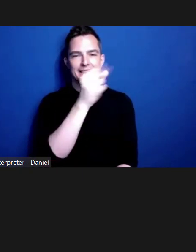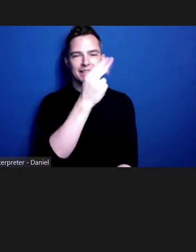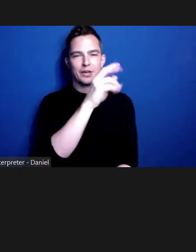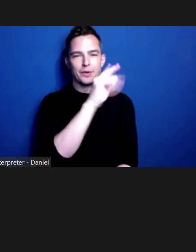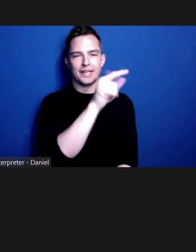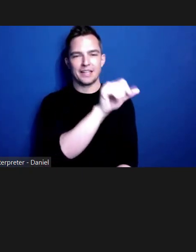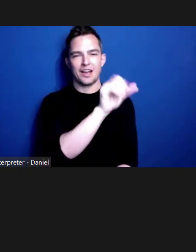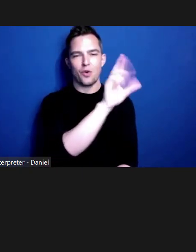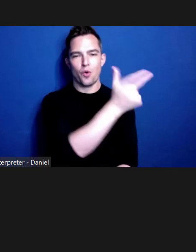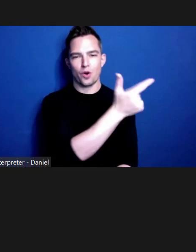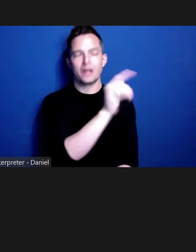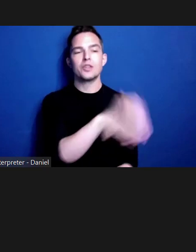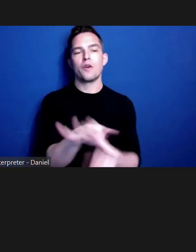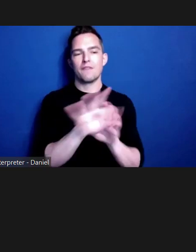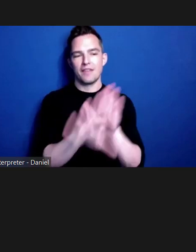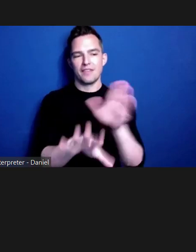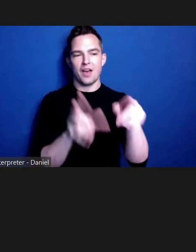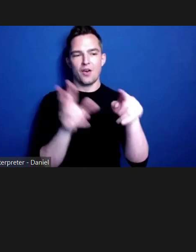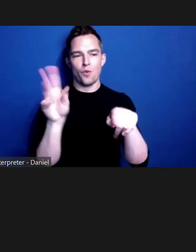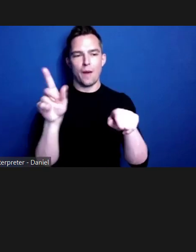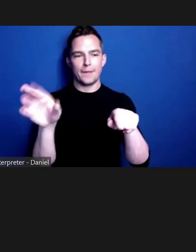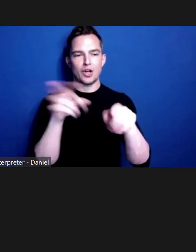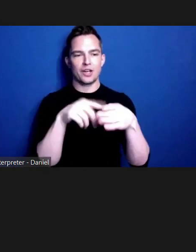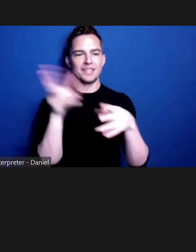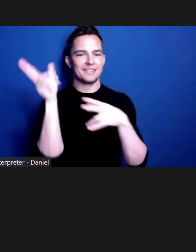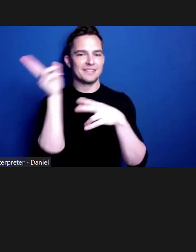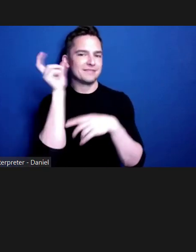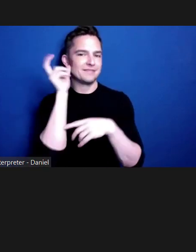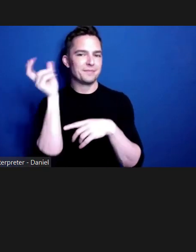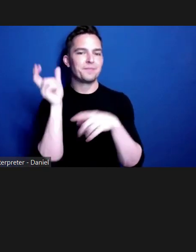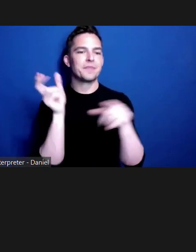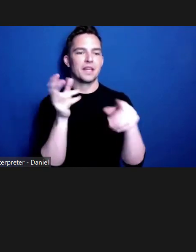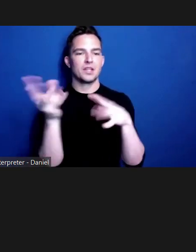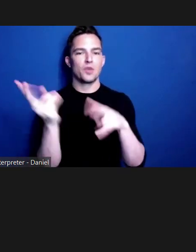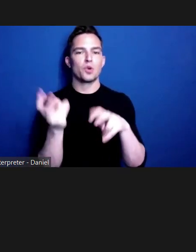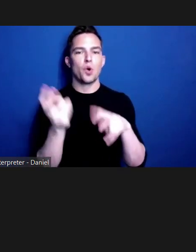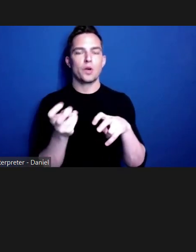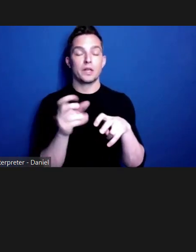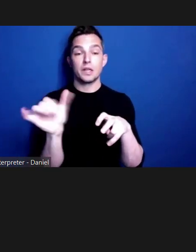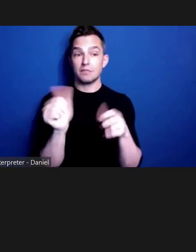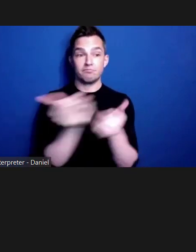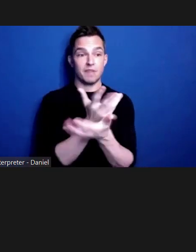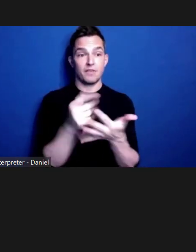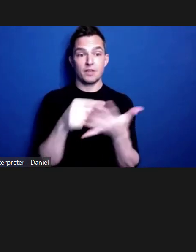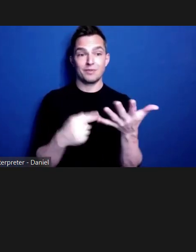recorded format, as well as all of the things we just went over briefly.